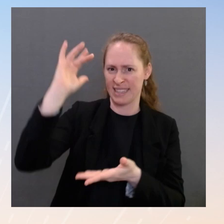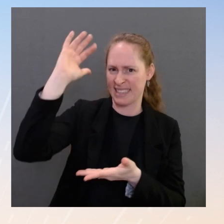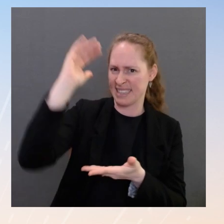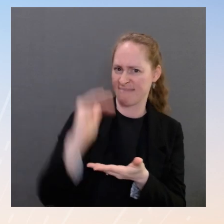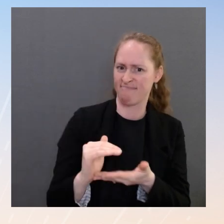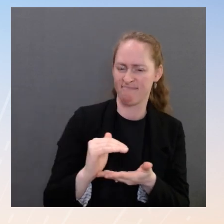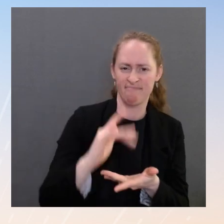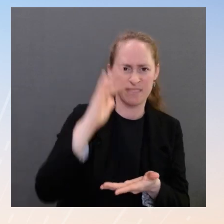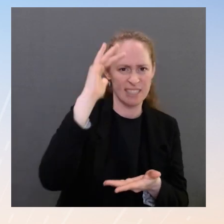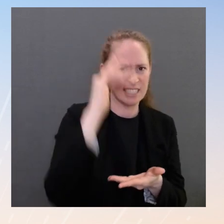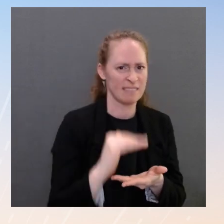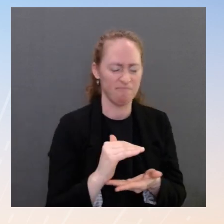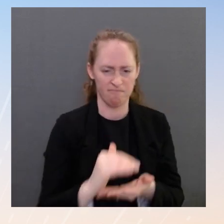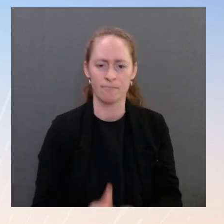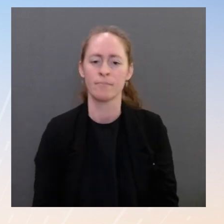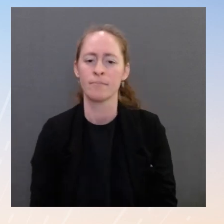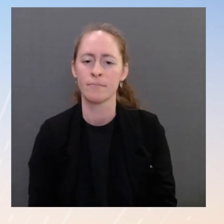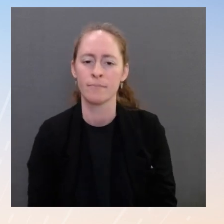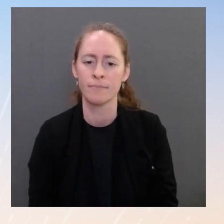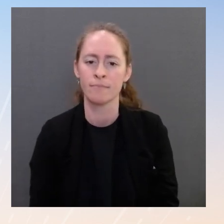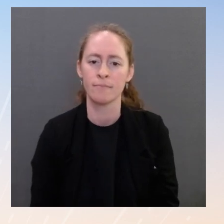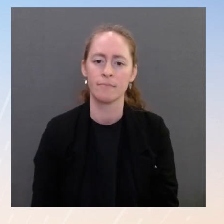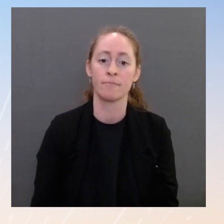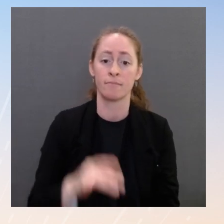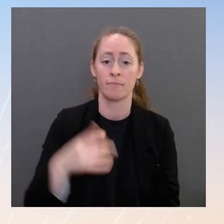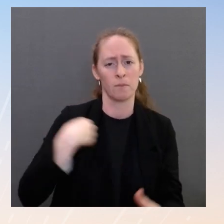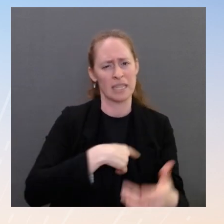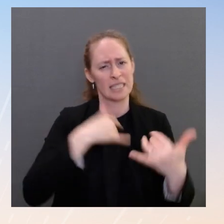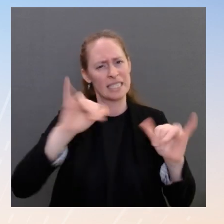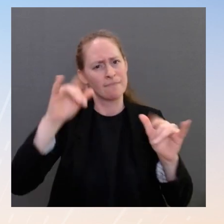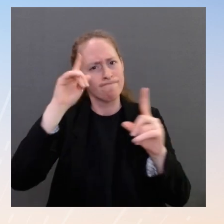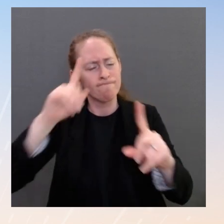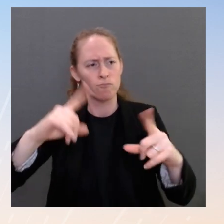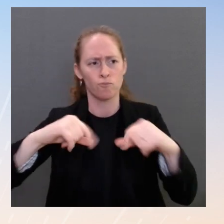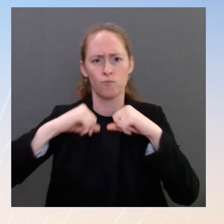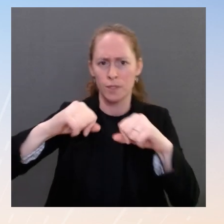that we should all continue to take to protect ourselves. The Press: Just a couple of very quick, short other questions.